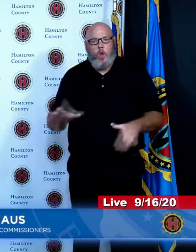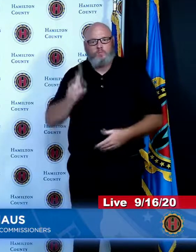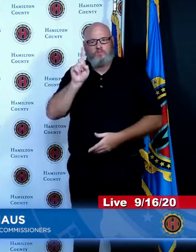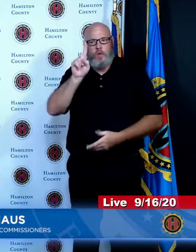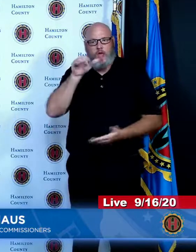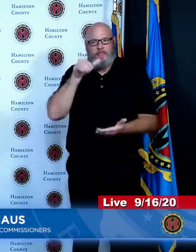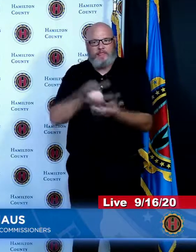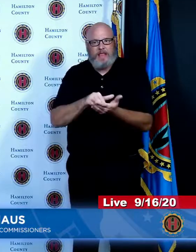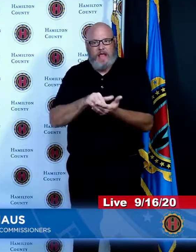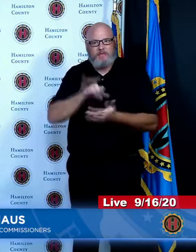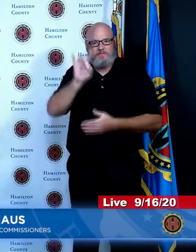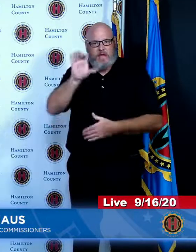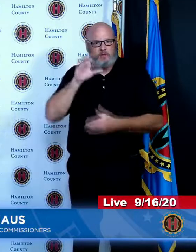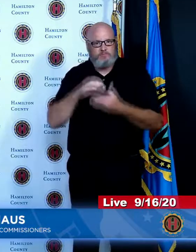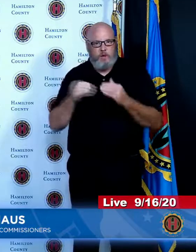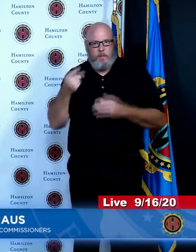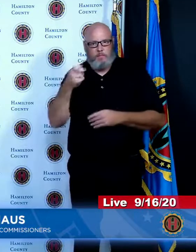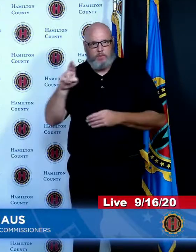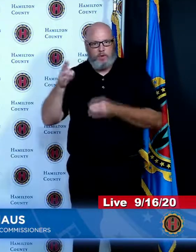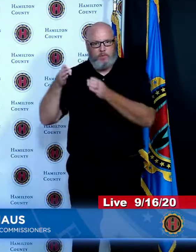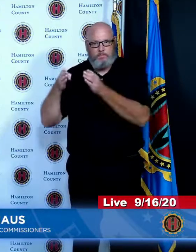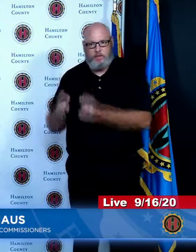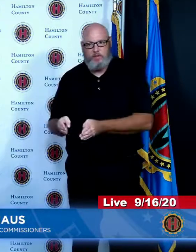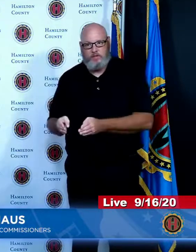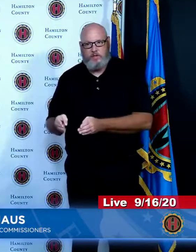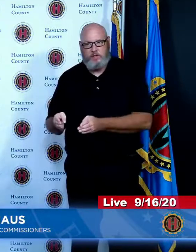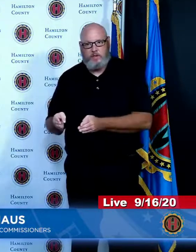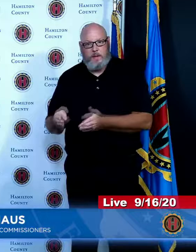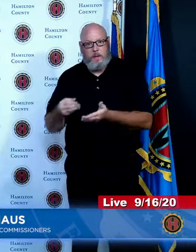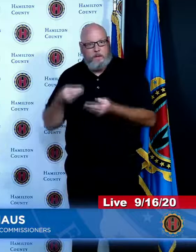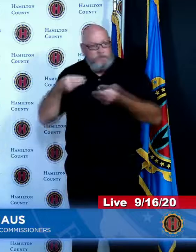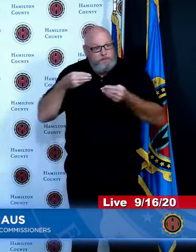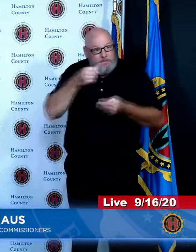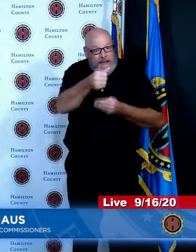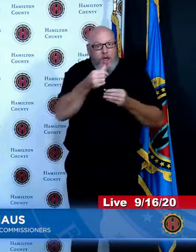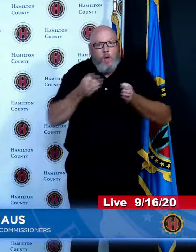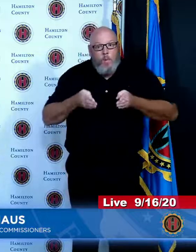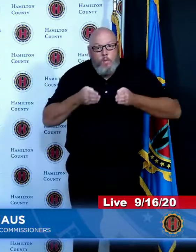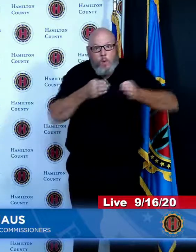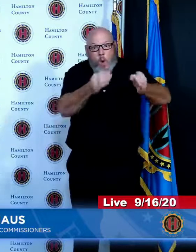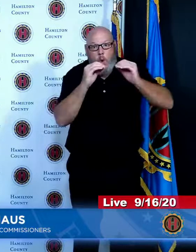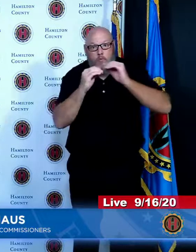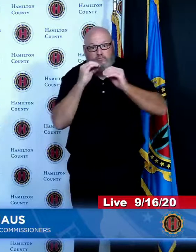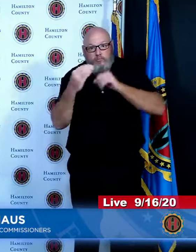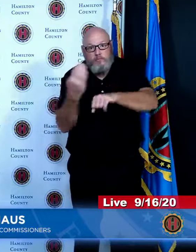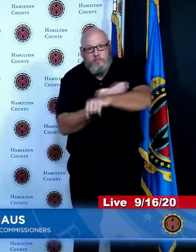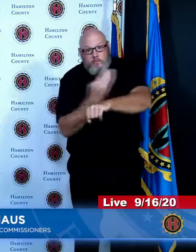and hospitals sixty four thousand times eighteen hundred which is the dollar